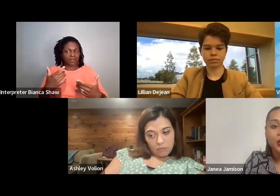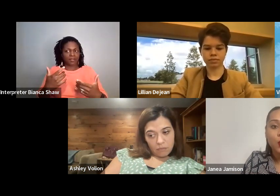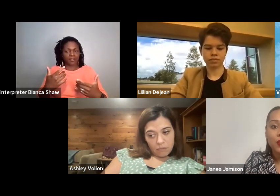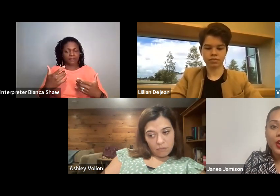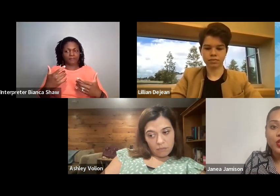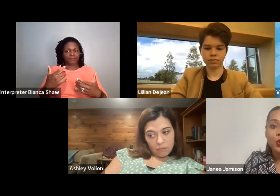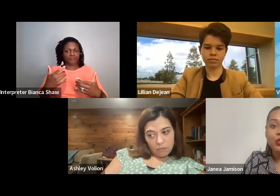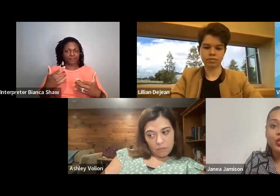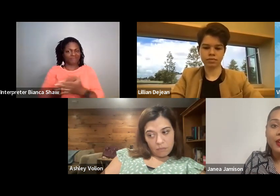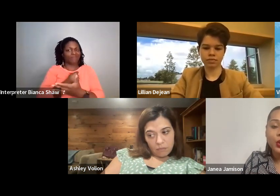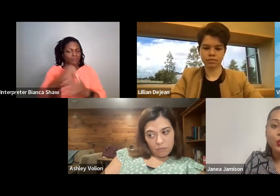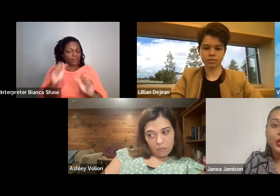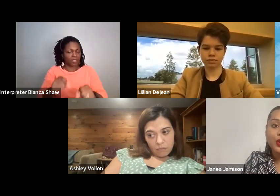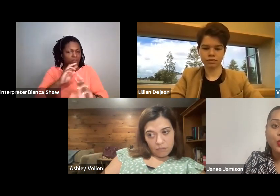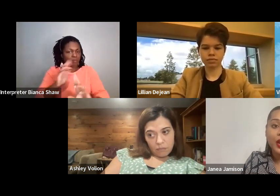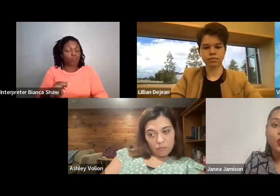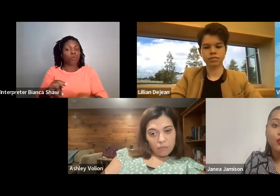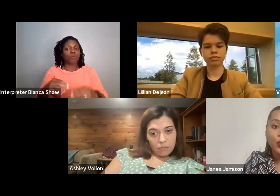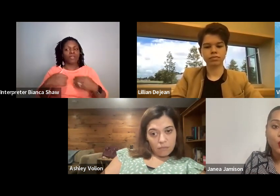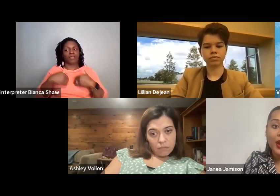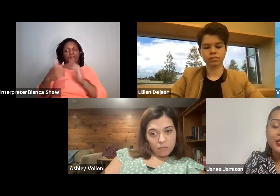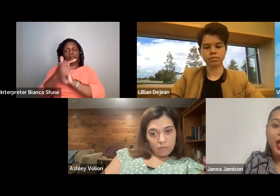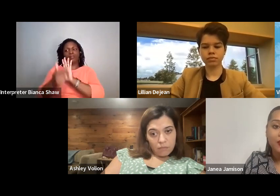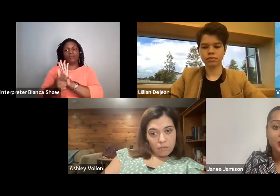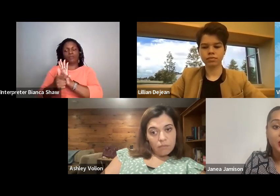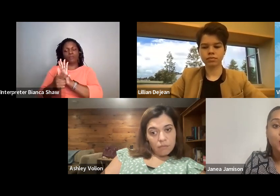You have those that are trained on voting rice and advocacy.